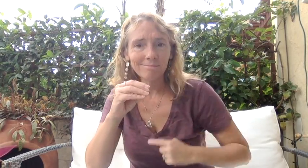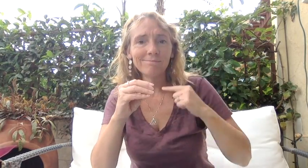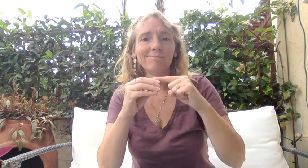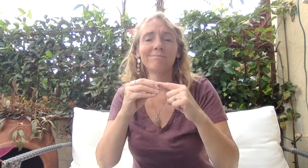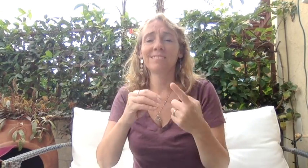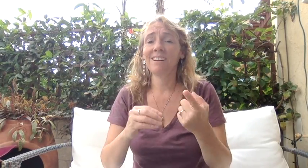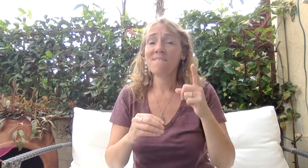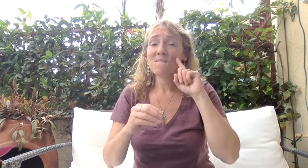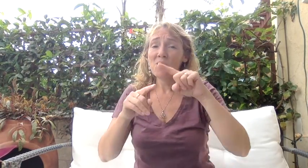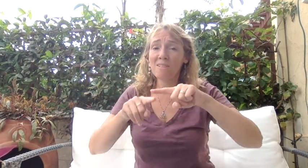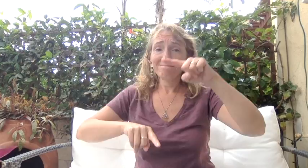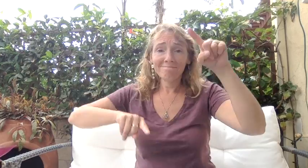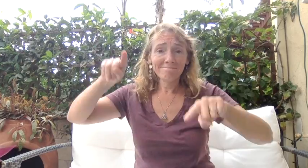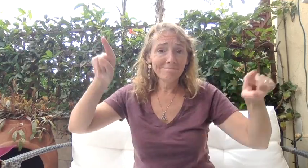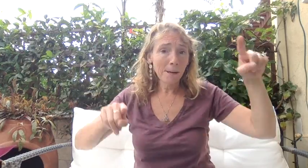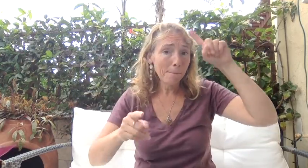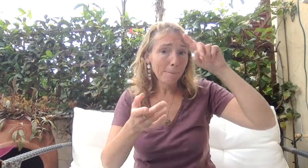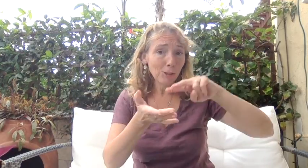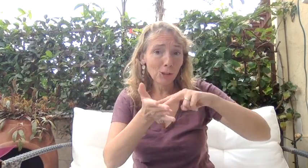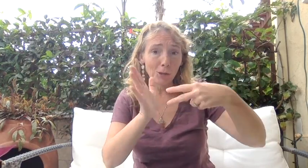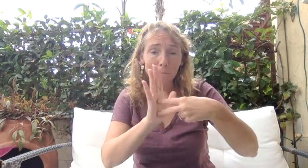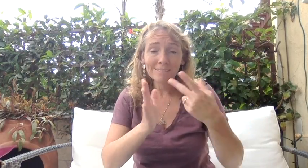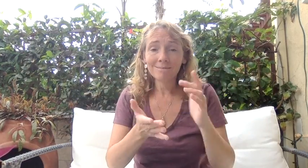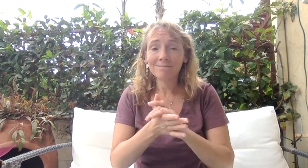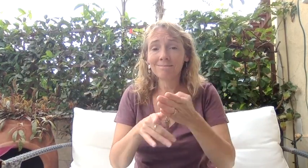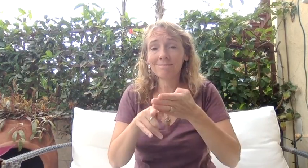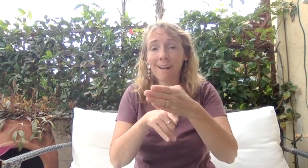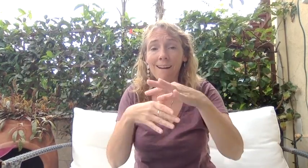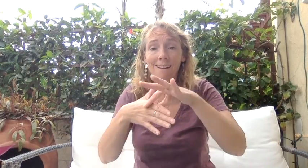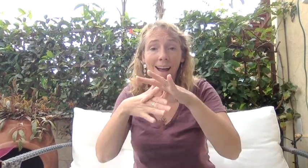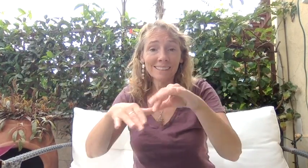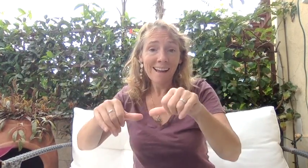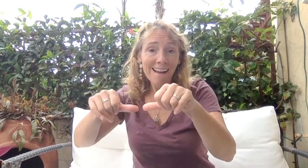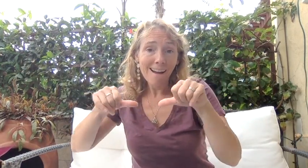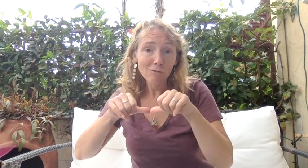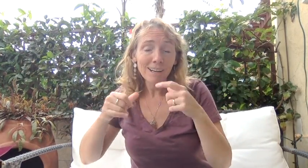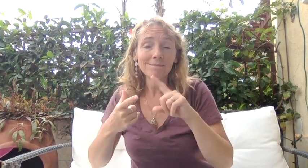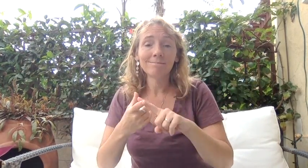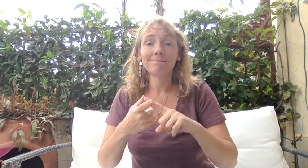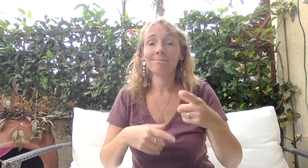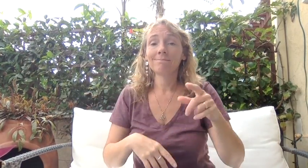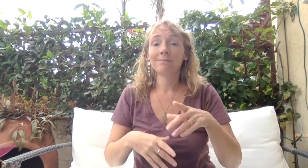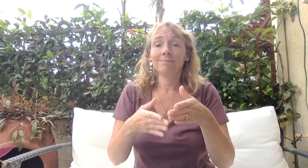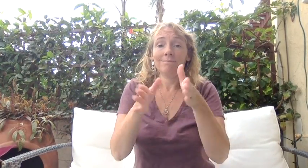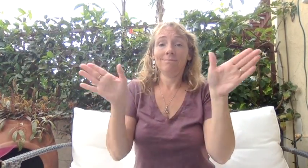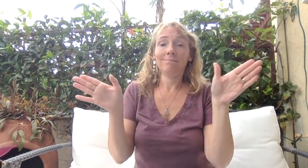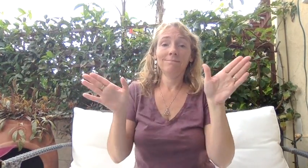In these successes regarding variety of areas, content areas,